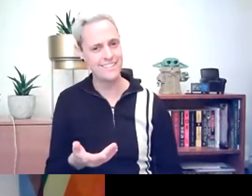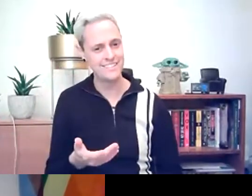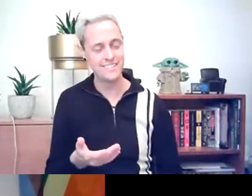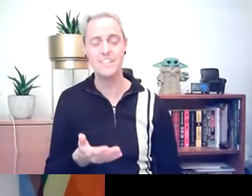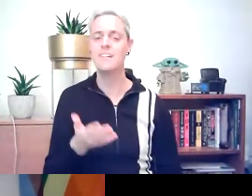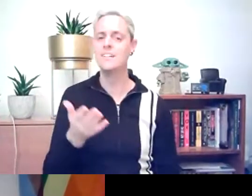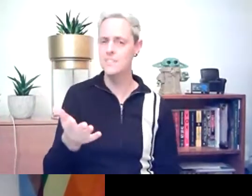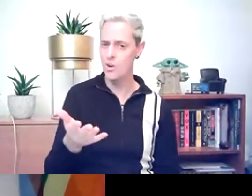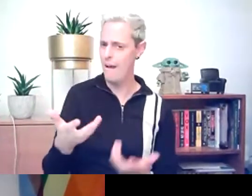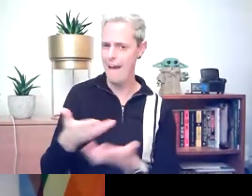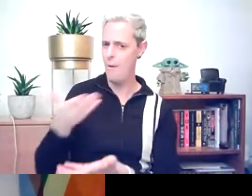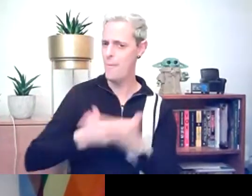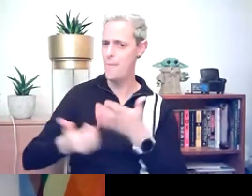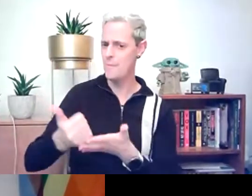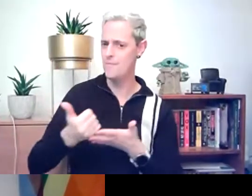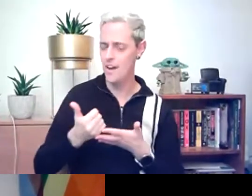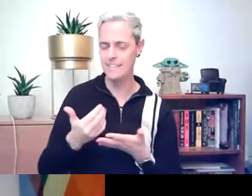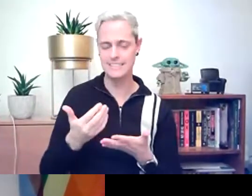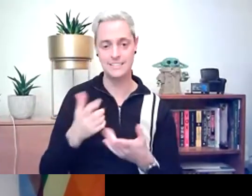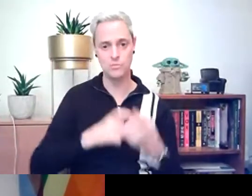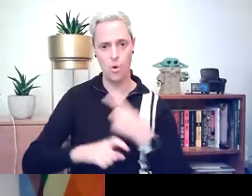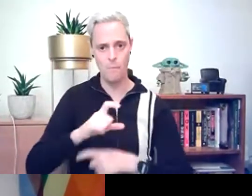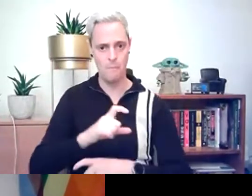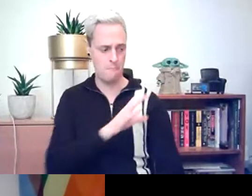be around building resilience, specifically around those things because like